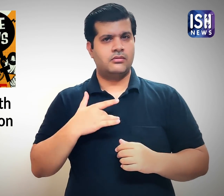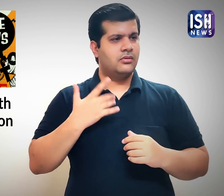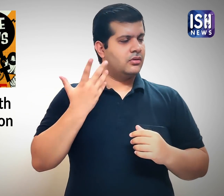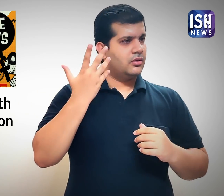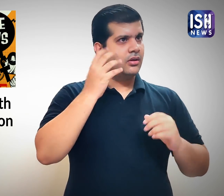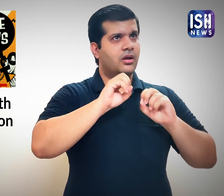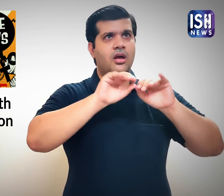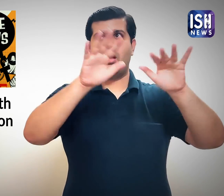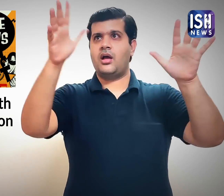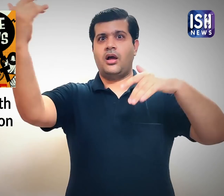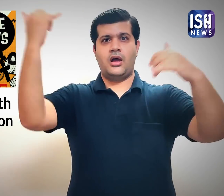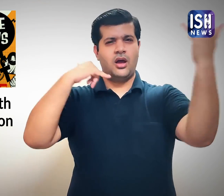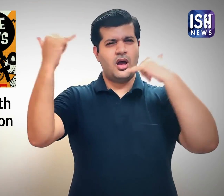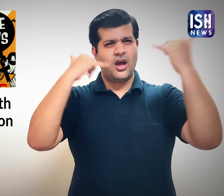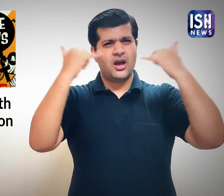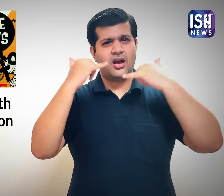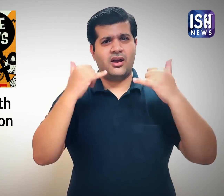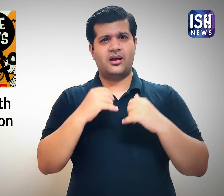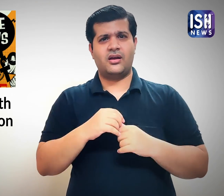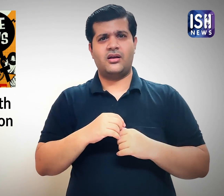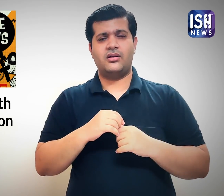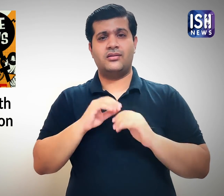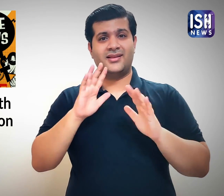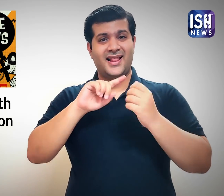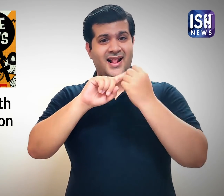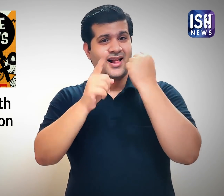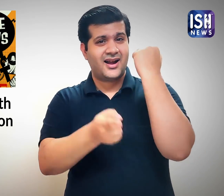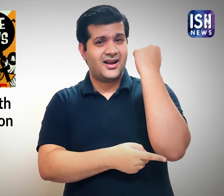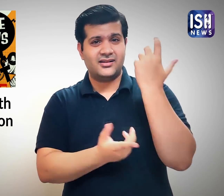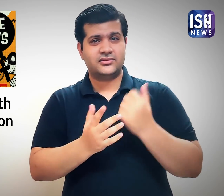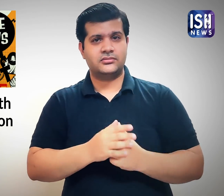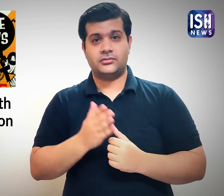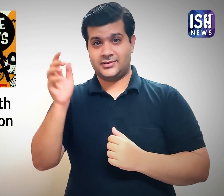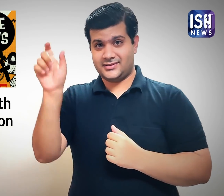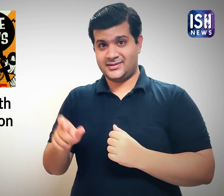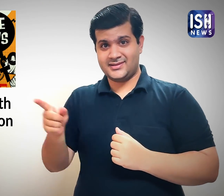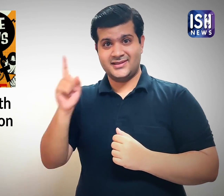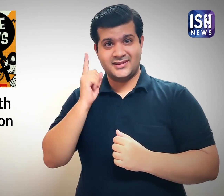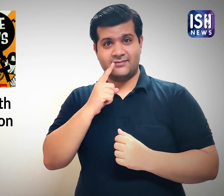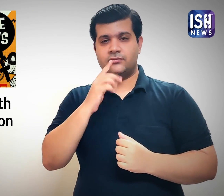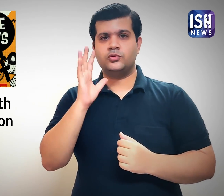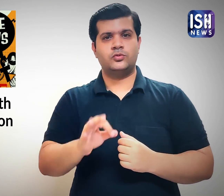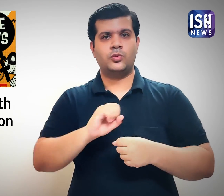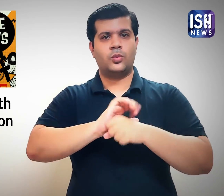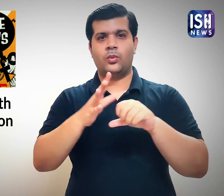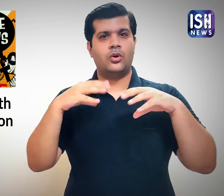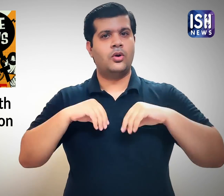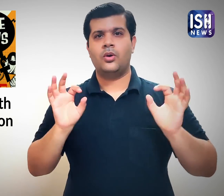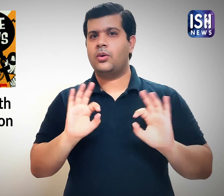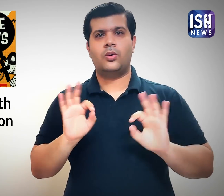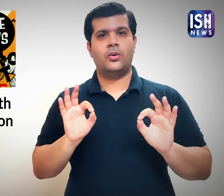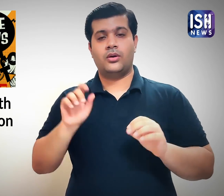The person was bombarded by calls. Turned out the person did not have the coronavirus.